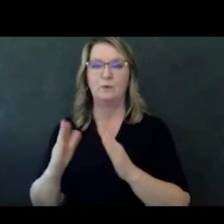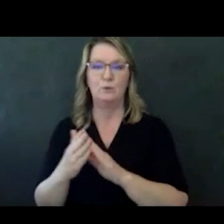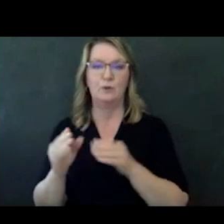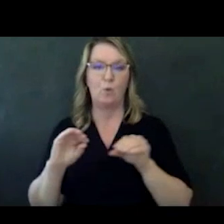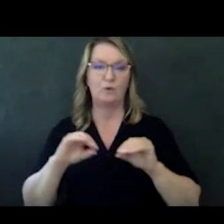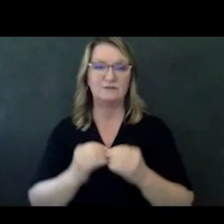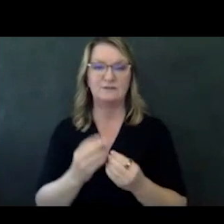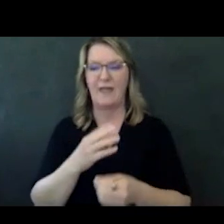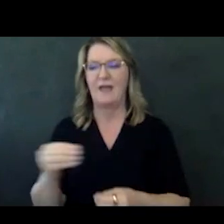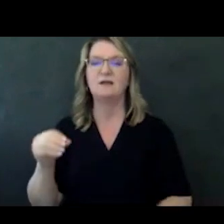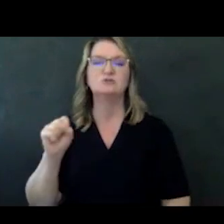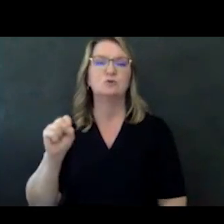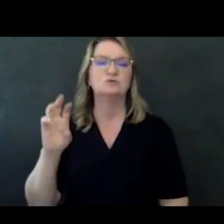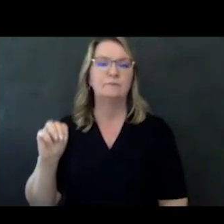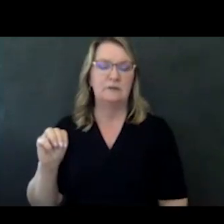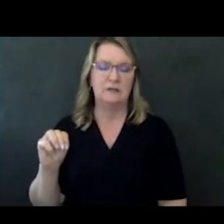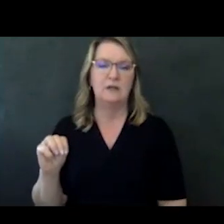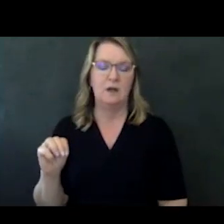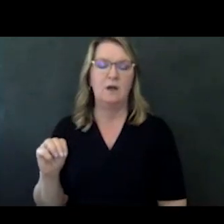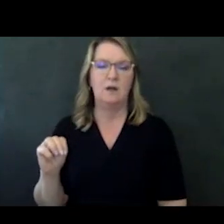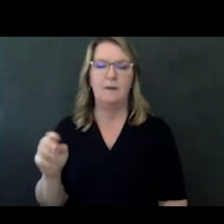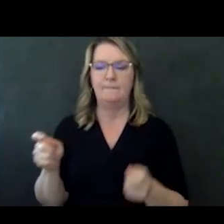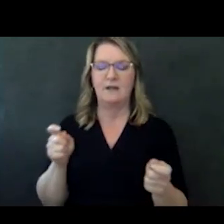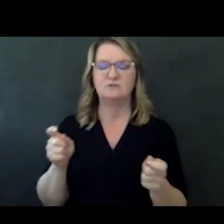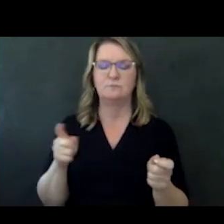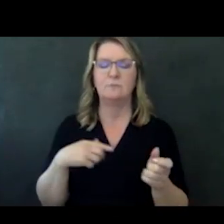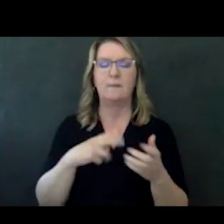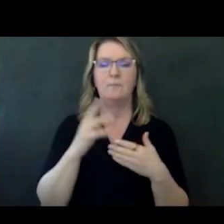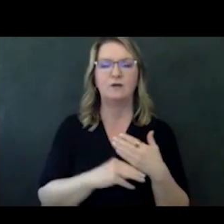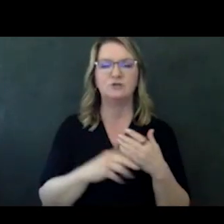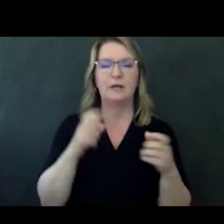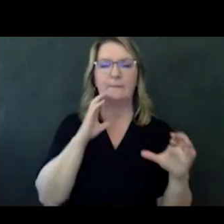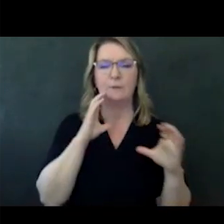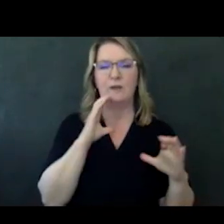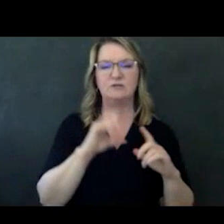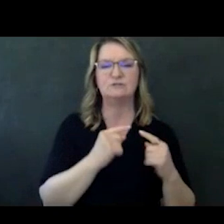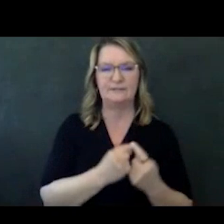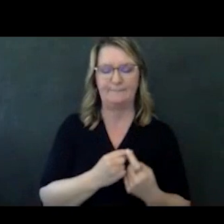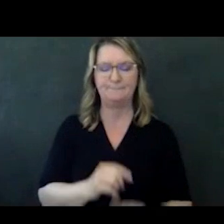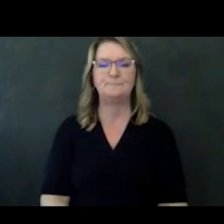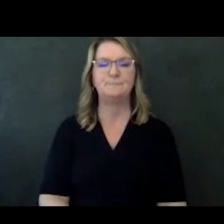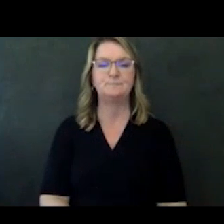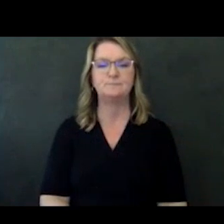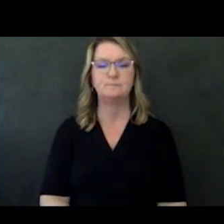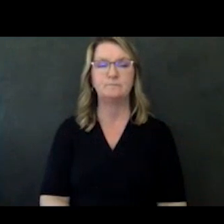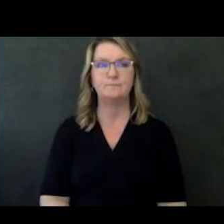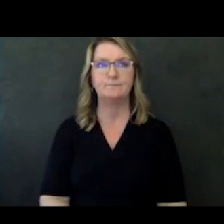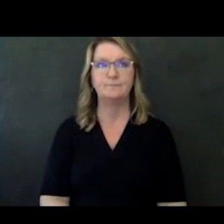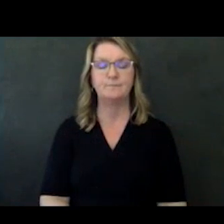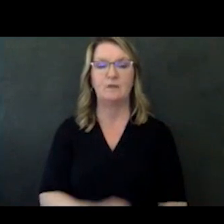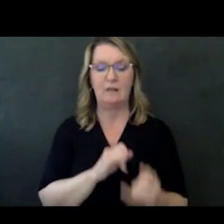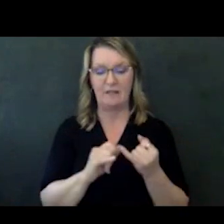platform managed by our project communications team. Last, we have our project website and